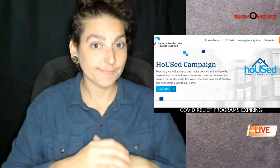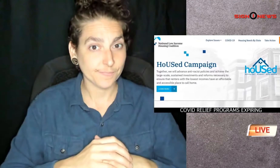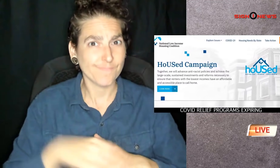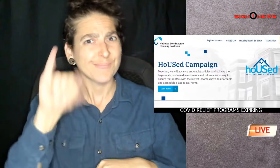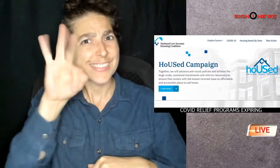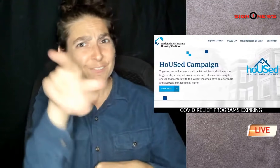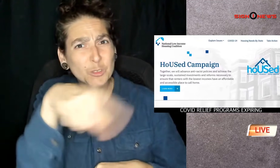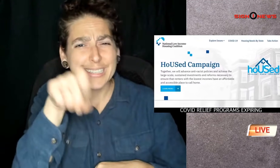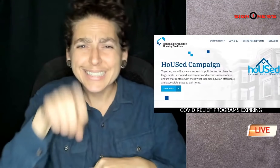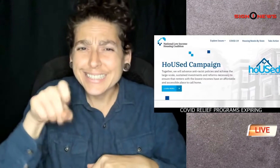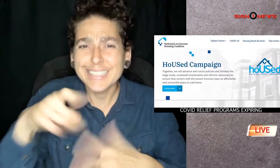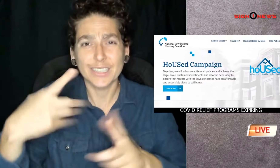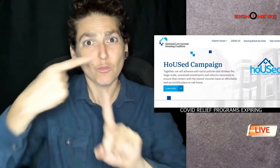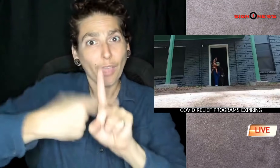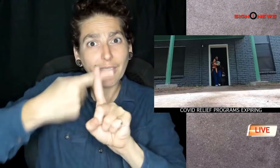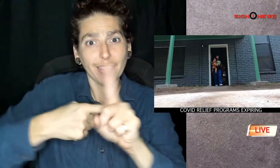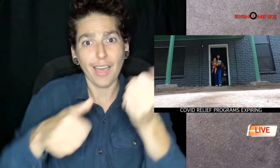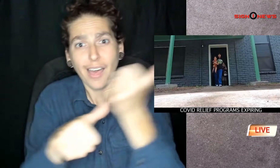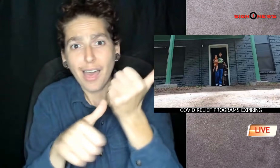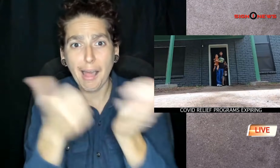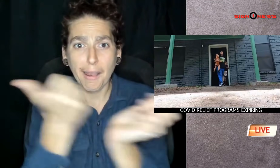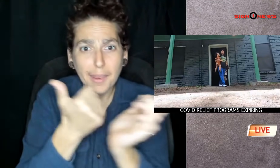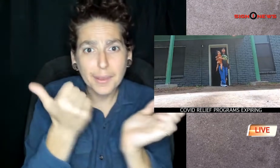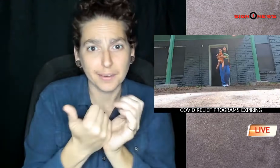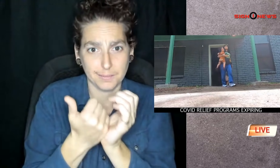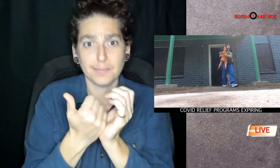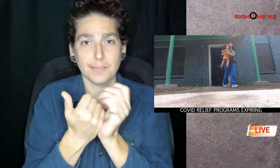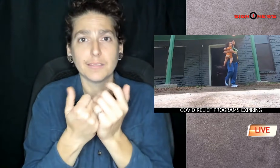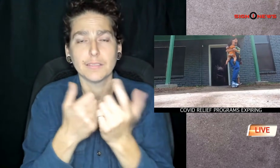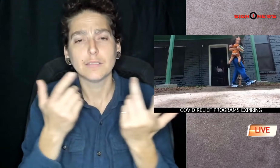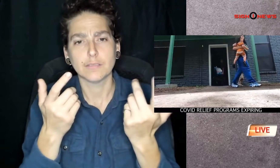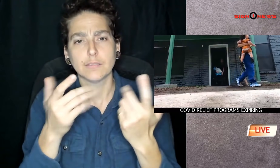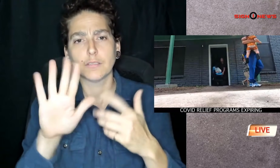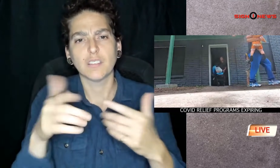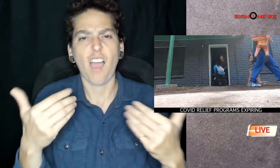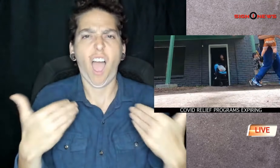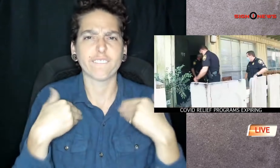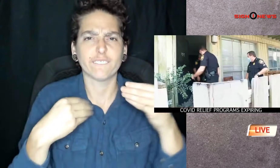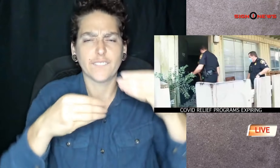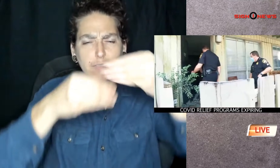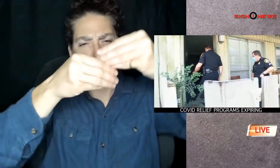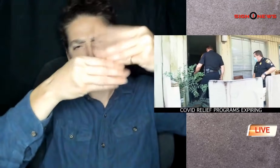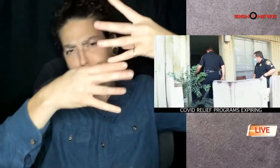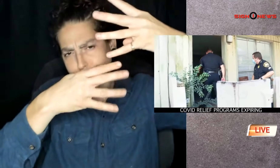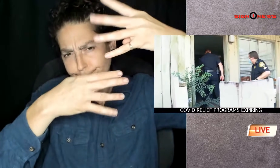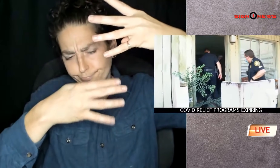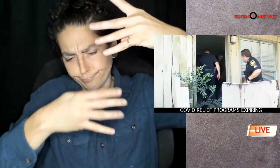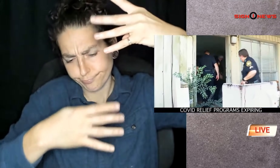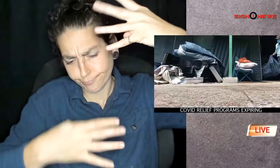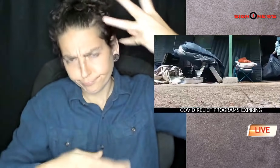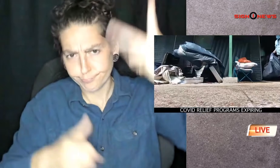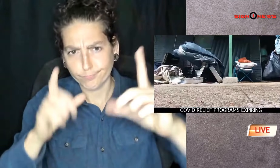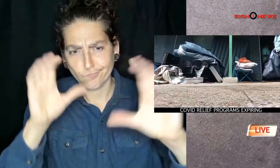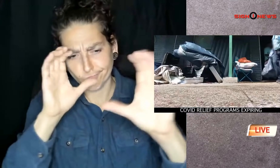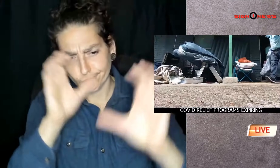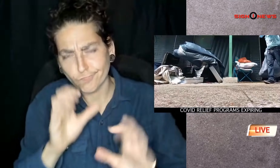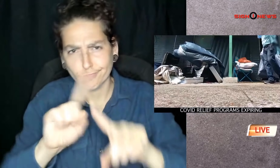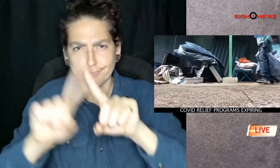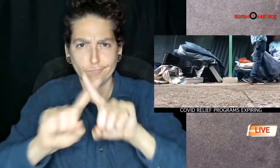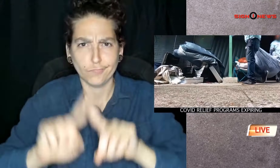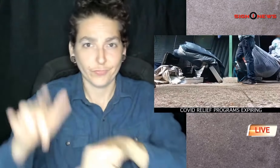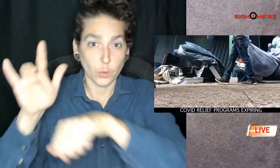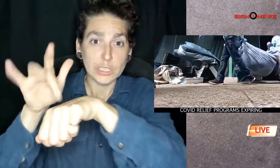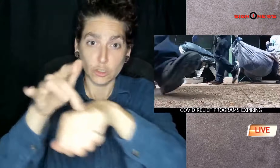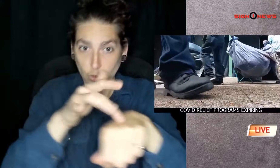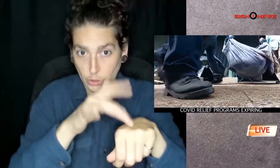over their heads if you need rent assistance there is a searchable list of resources at